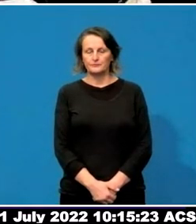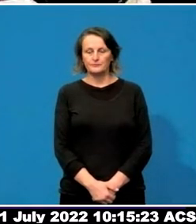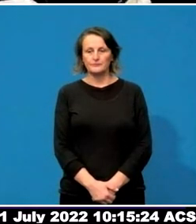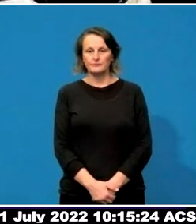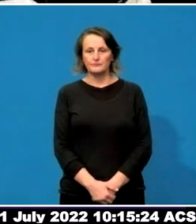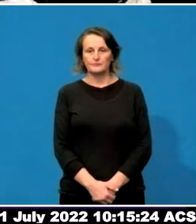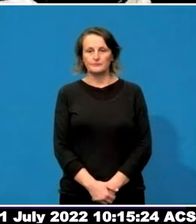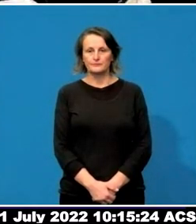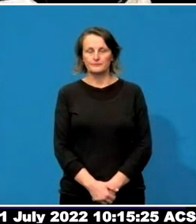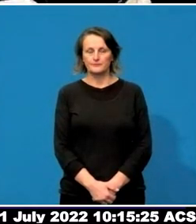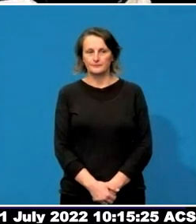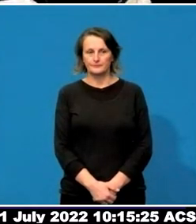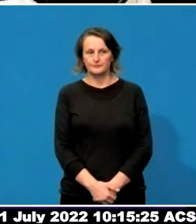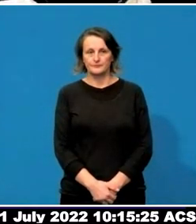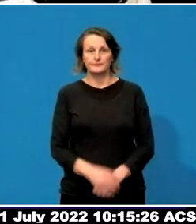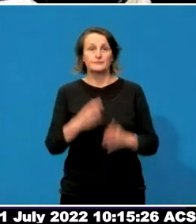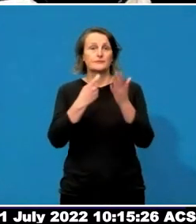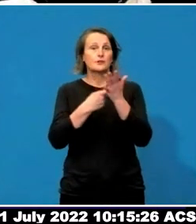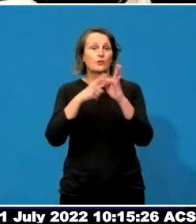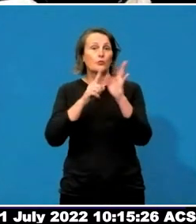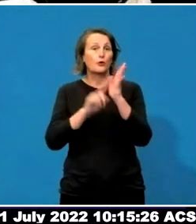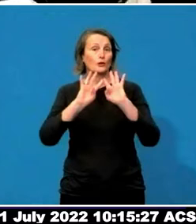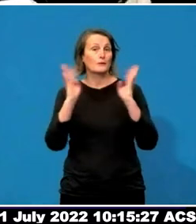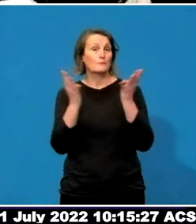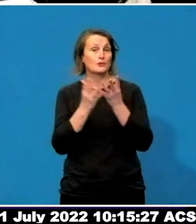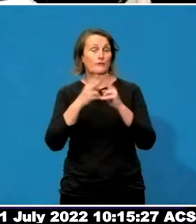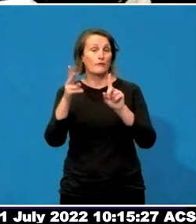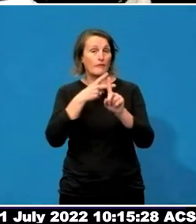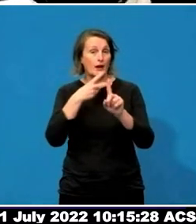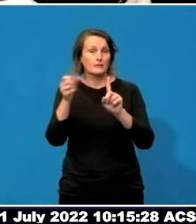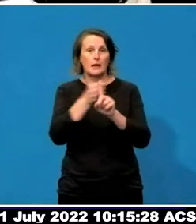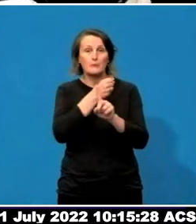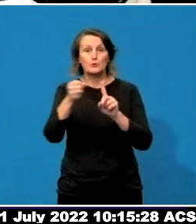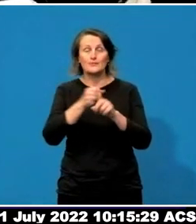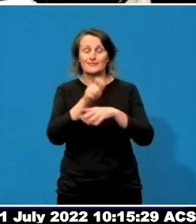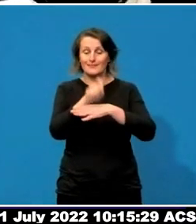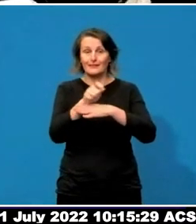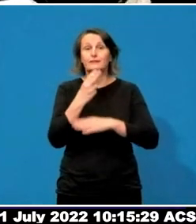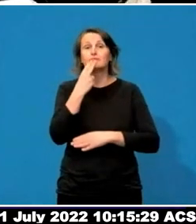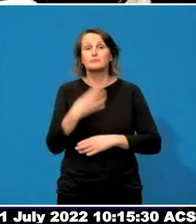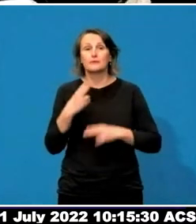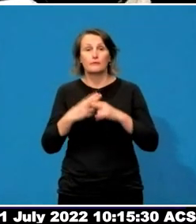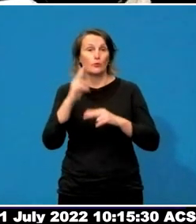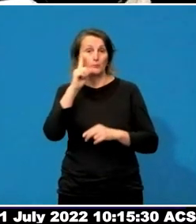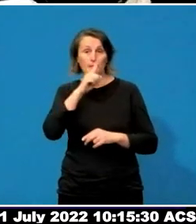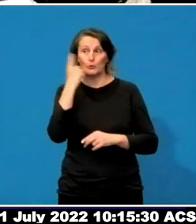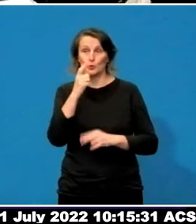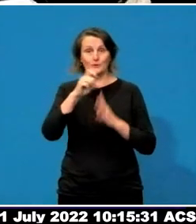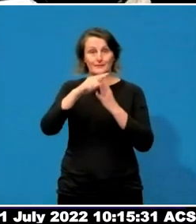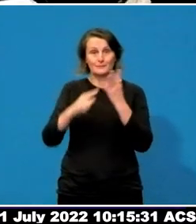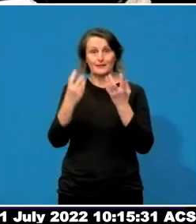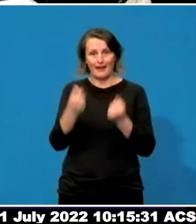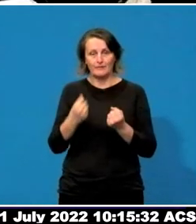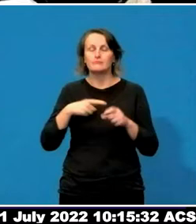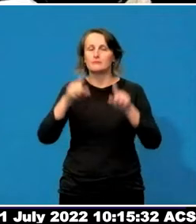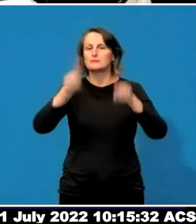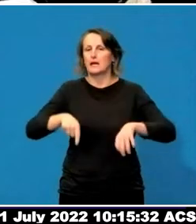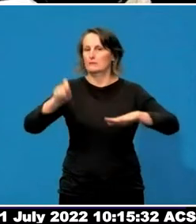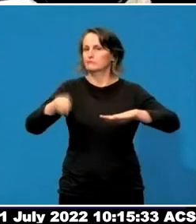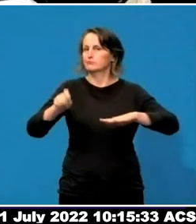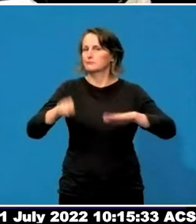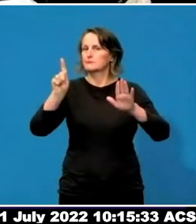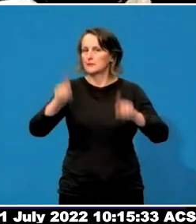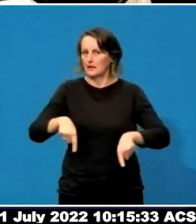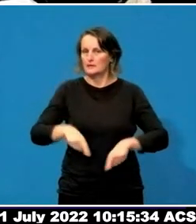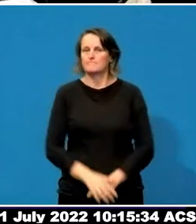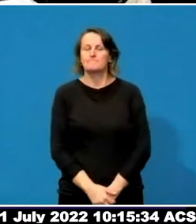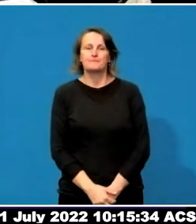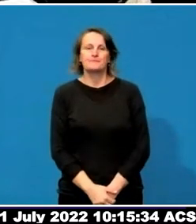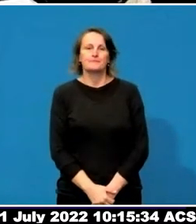The Royal Commission into Violence, Abuse, Neglect and Exploitation of People with Disability is now in session.